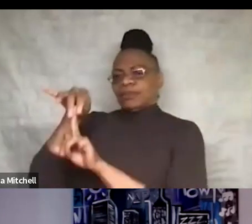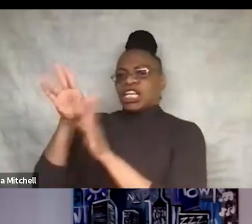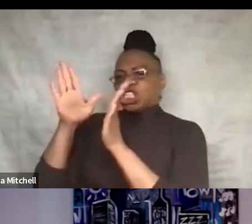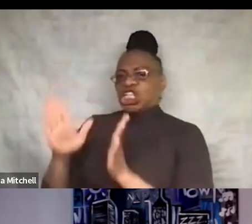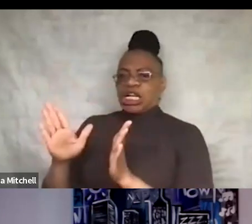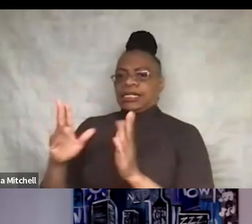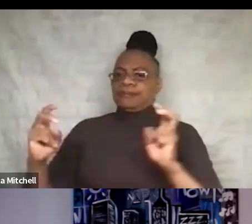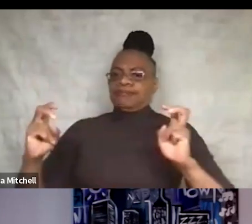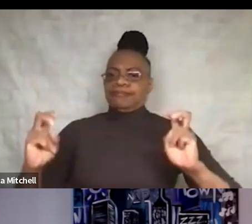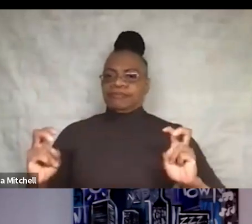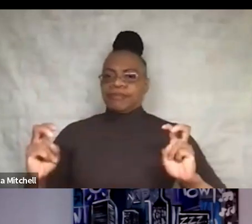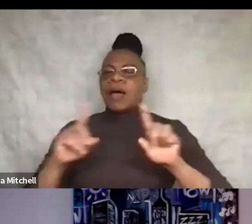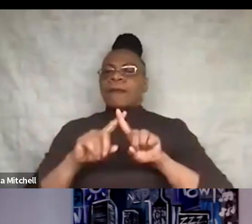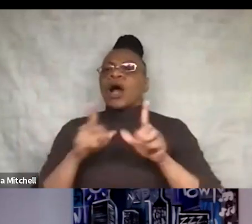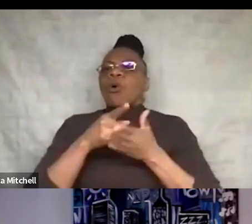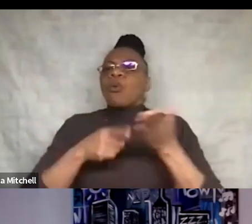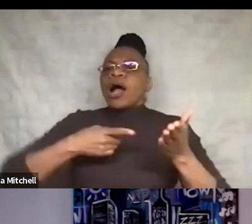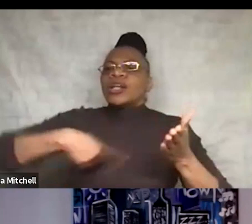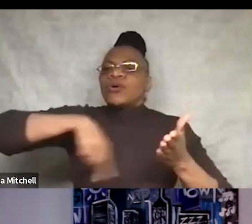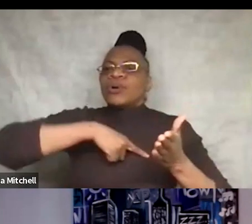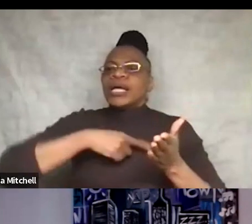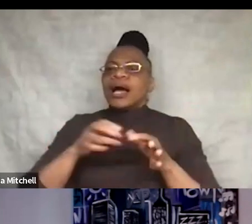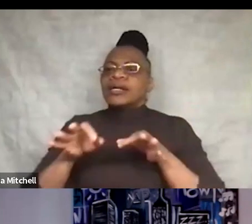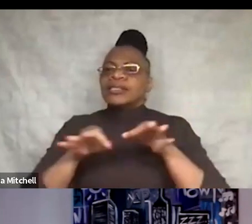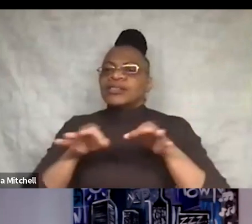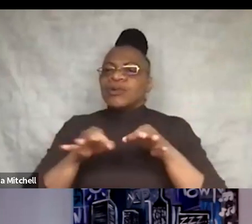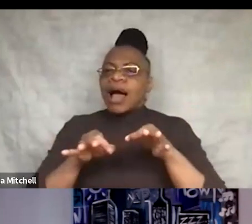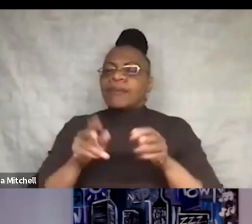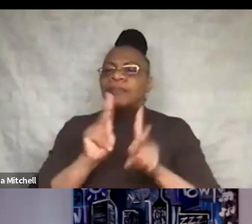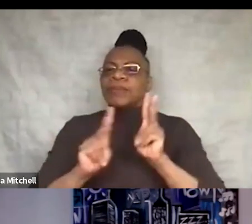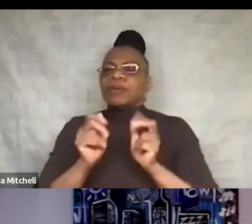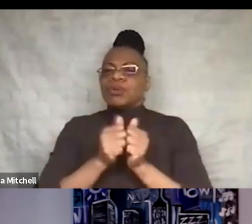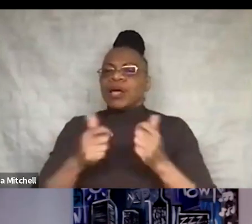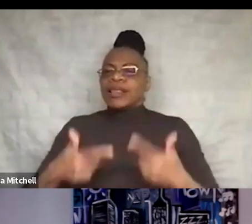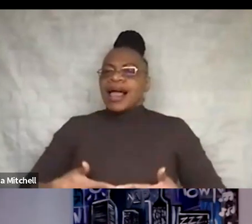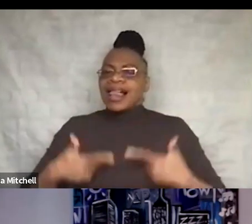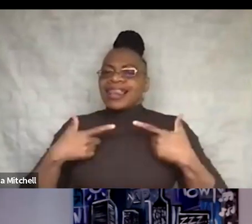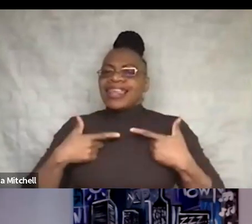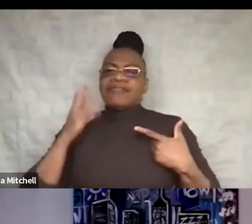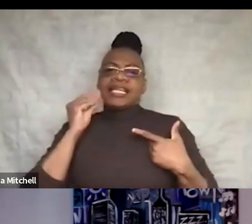So what we're describing are people with lived experience, people with certifications, and people with licenses,